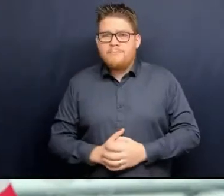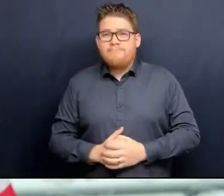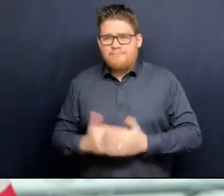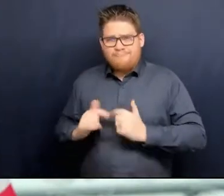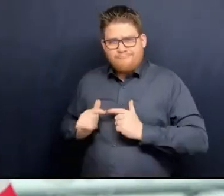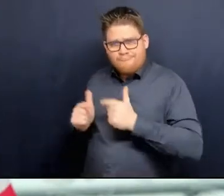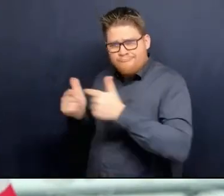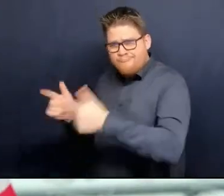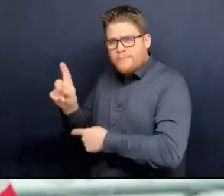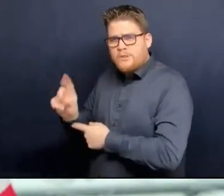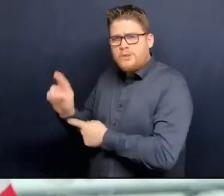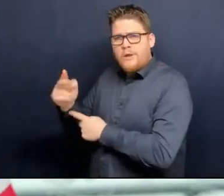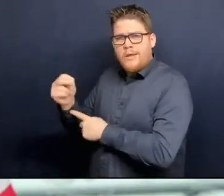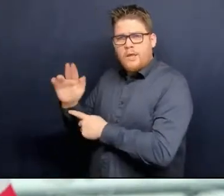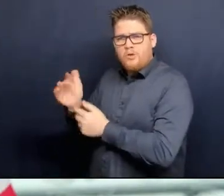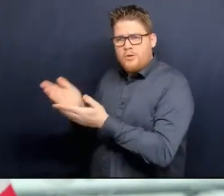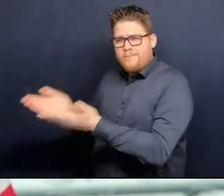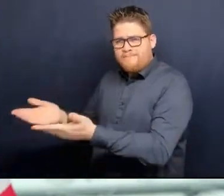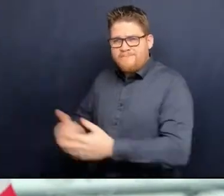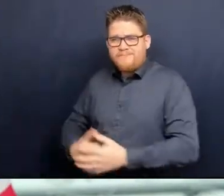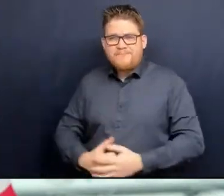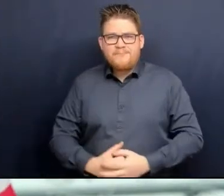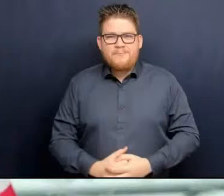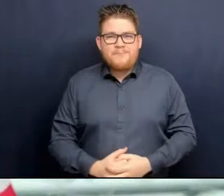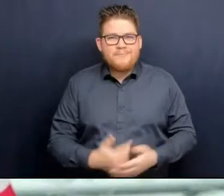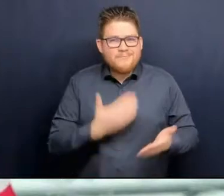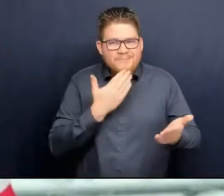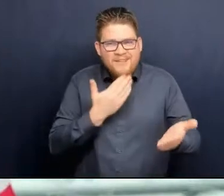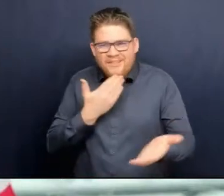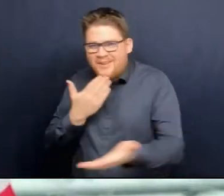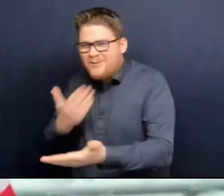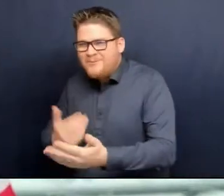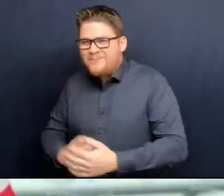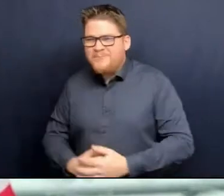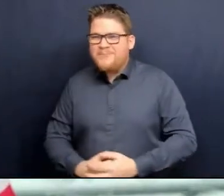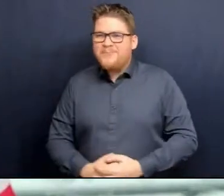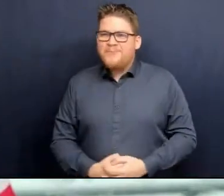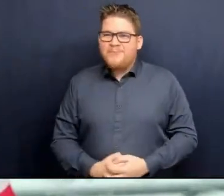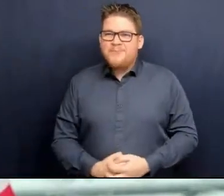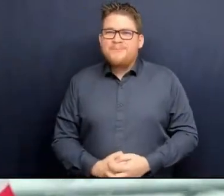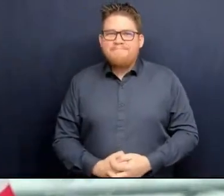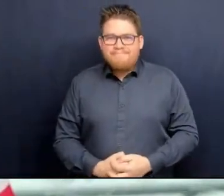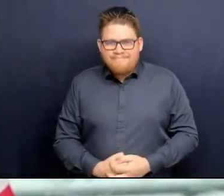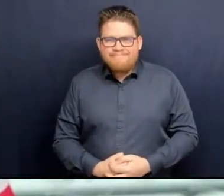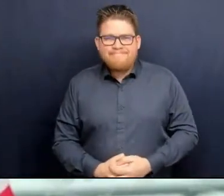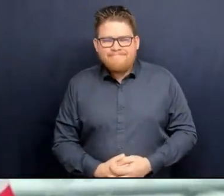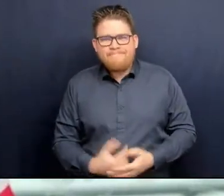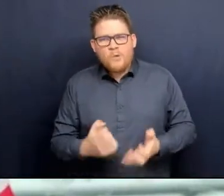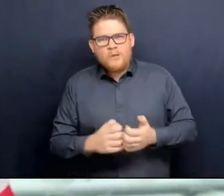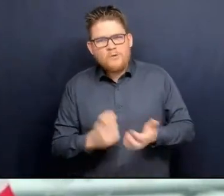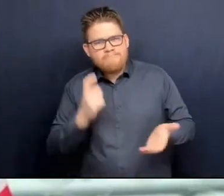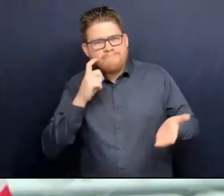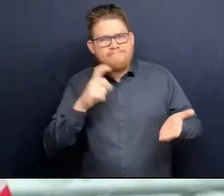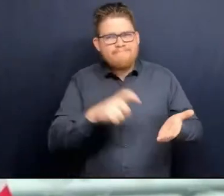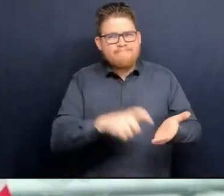much, and good afternoon. I want to start by acknowledging today